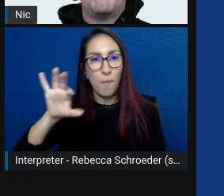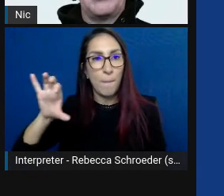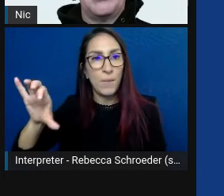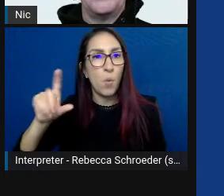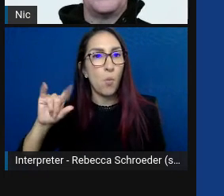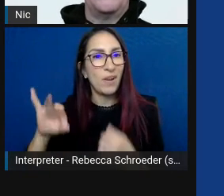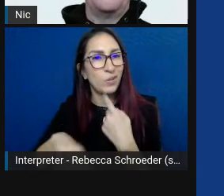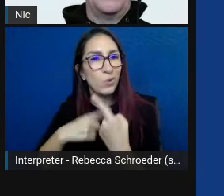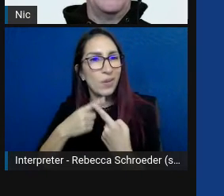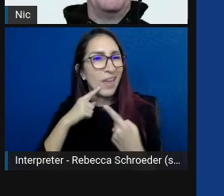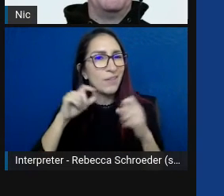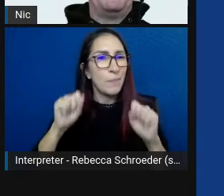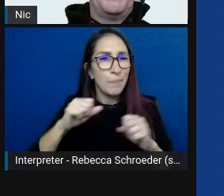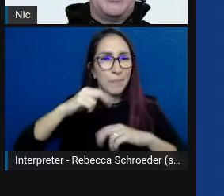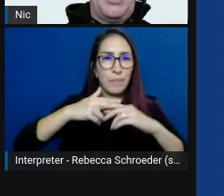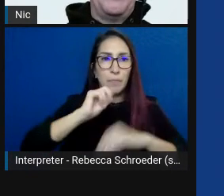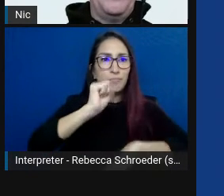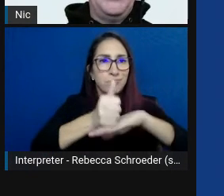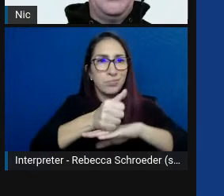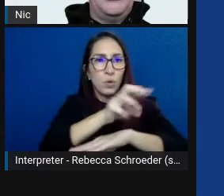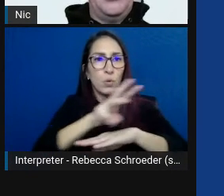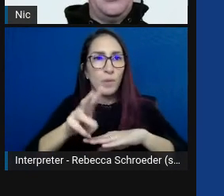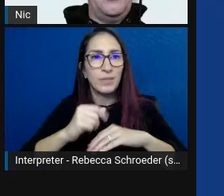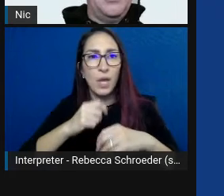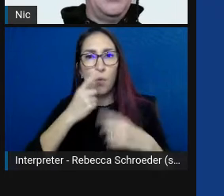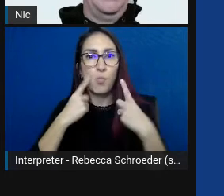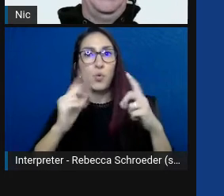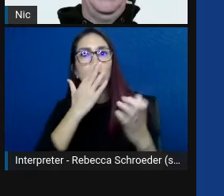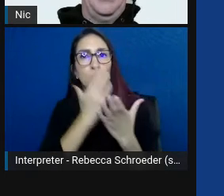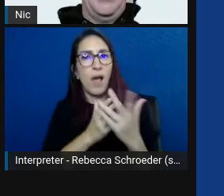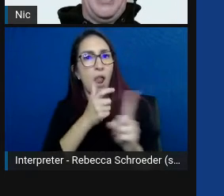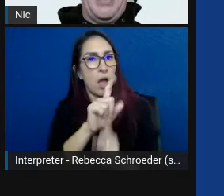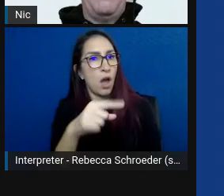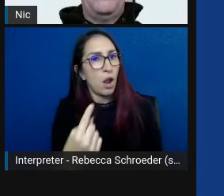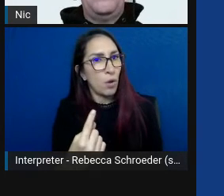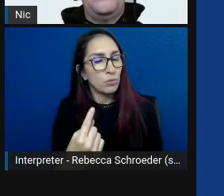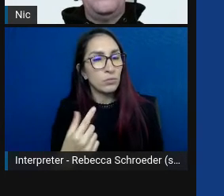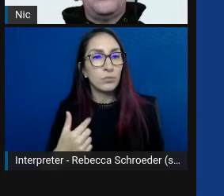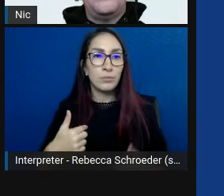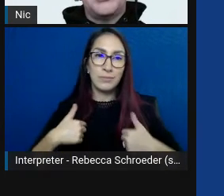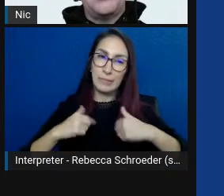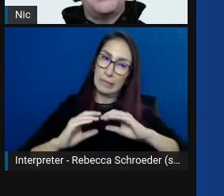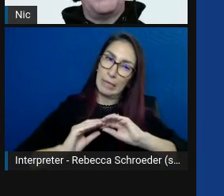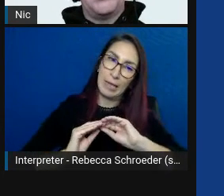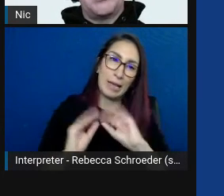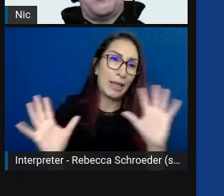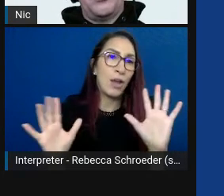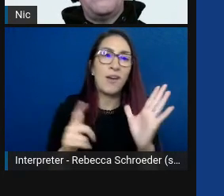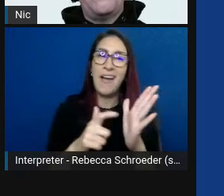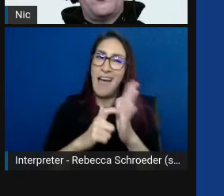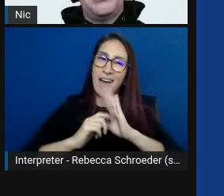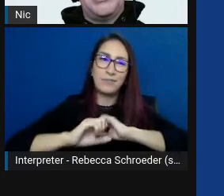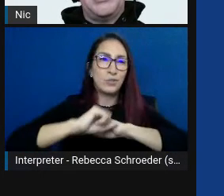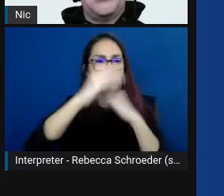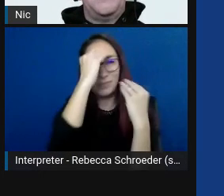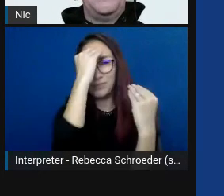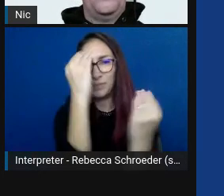That kind of stuff. I'm going to be clear here, I have to do to say this because I believe firmly in it.